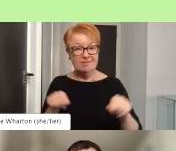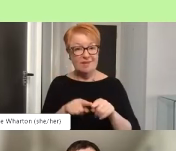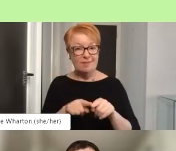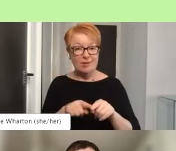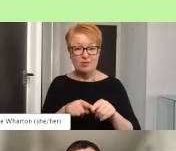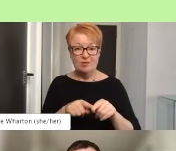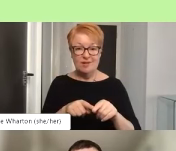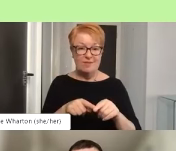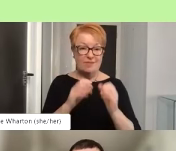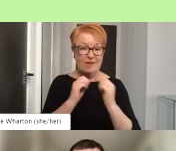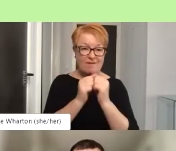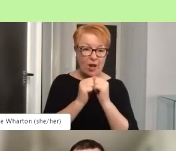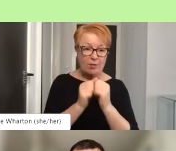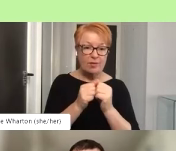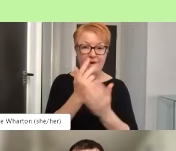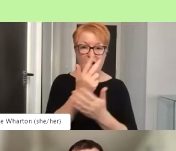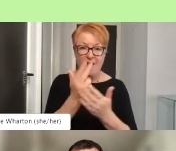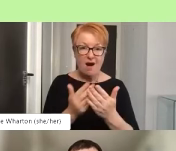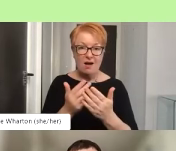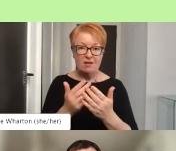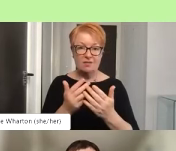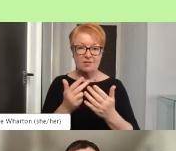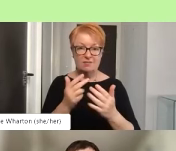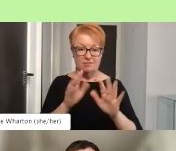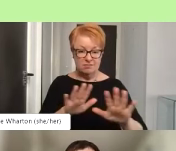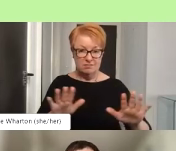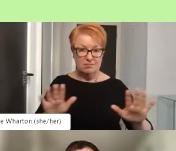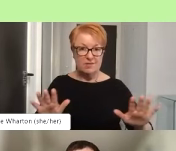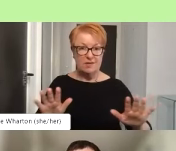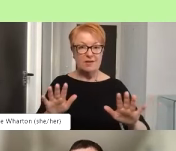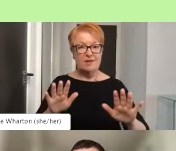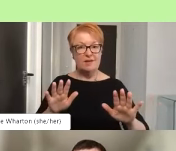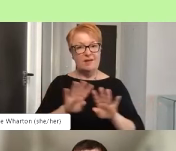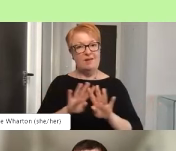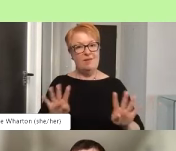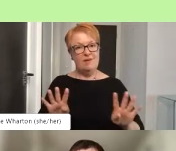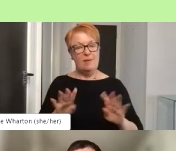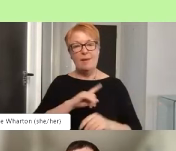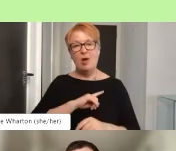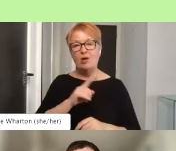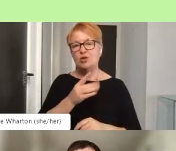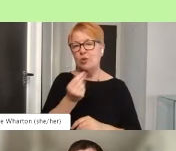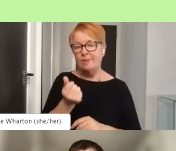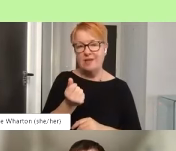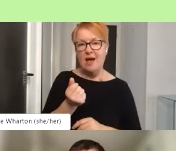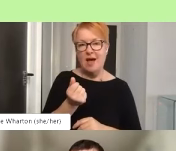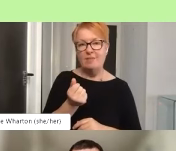And so, museums do change functions in those moments. You know, we have examples.